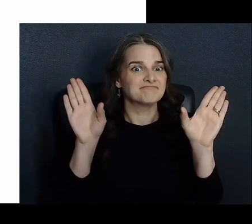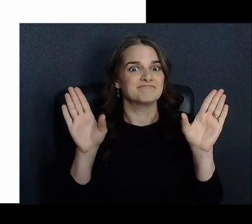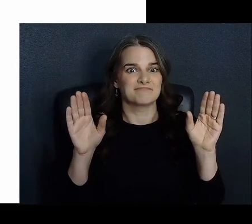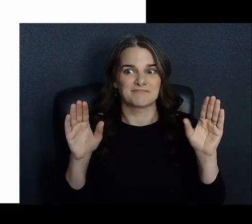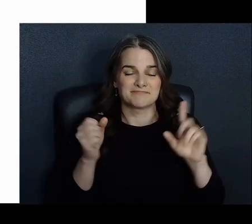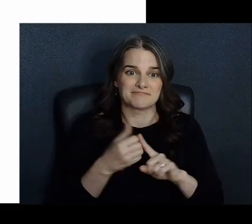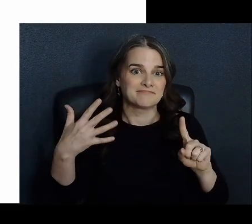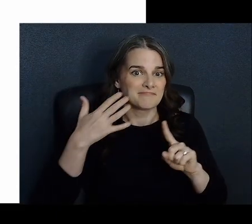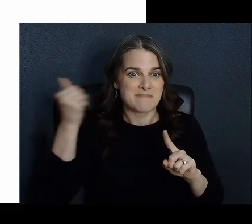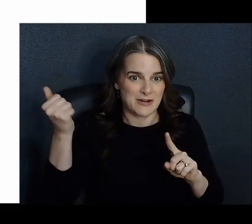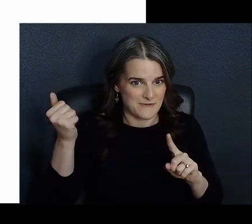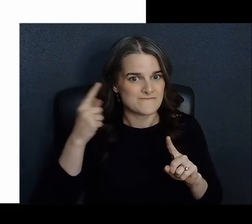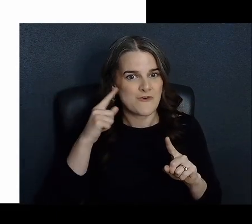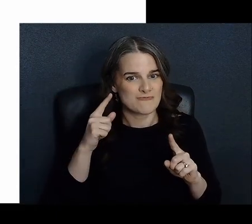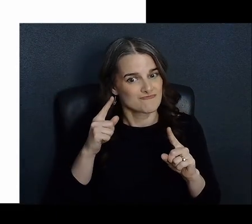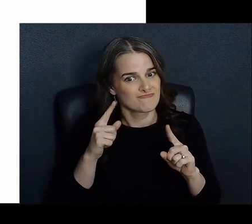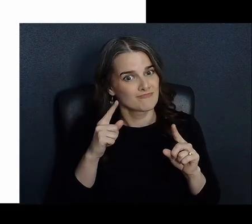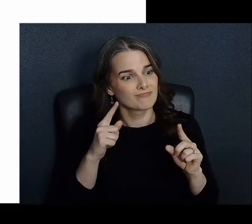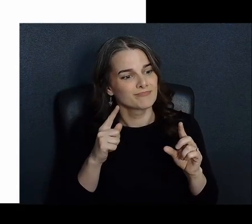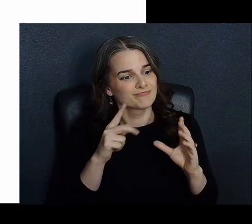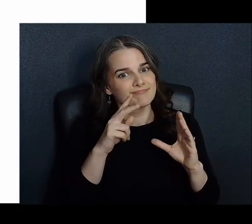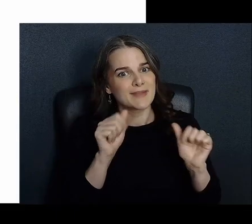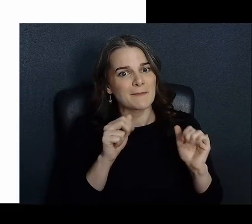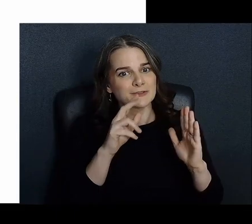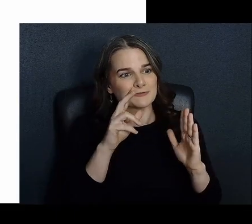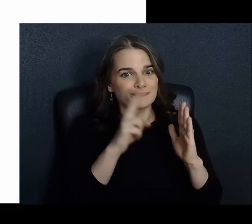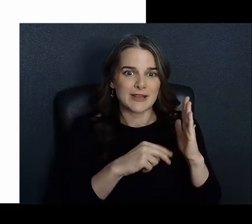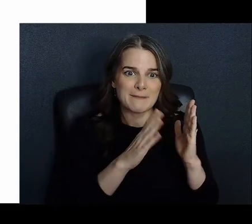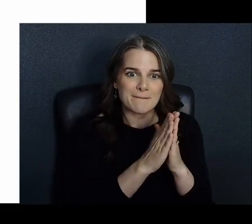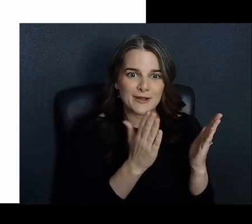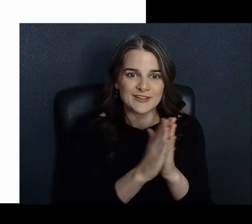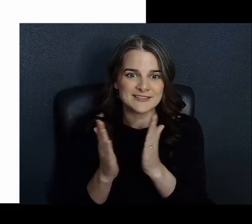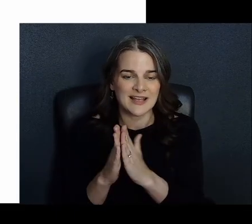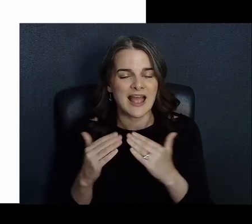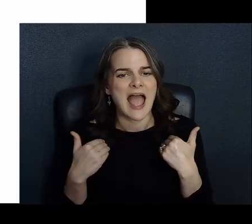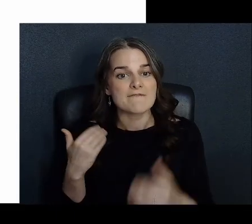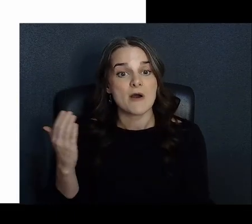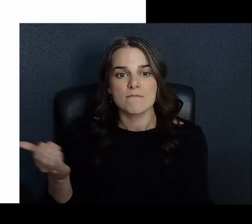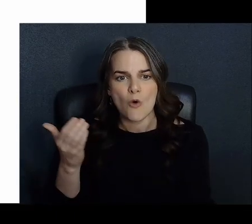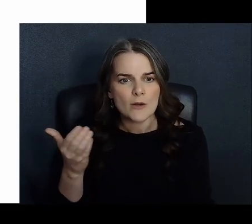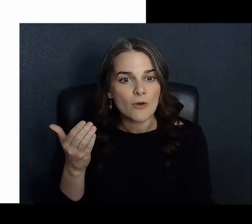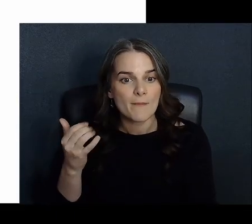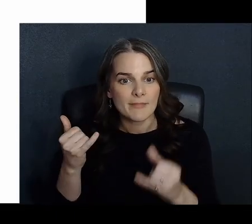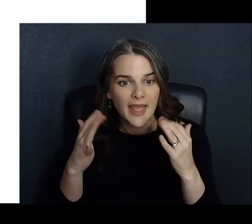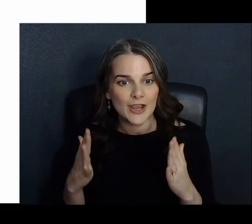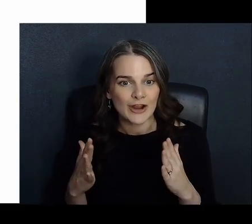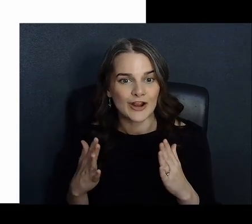I have a portable player that happens to be mine that I like.